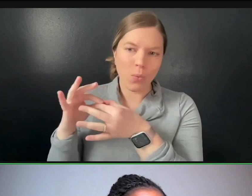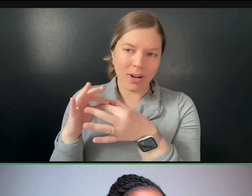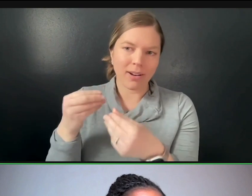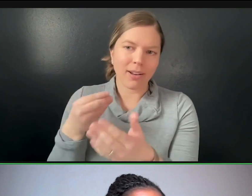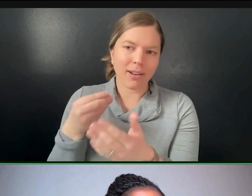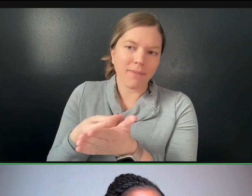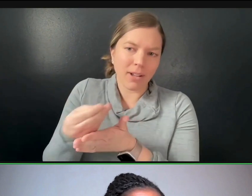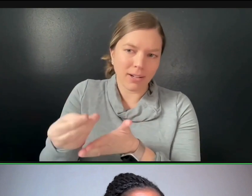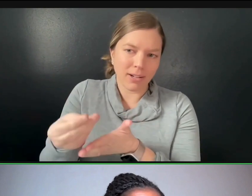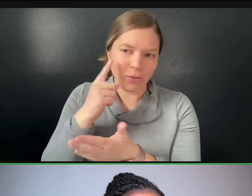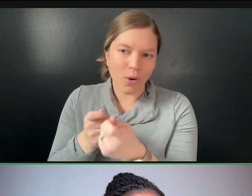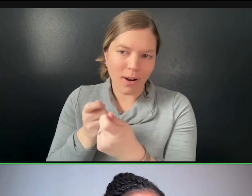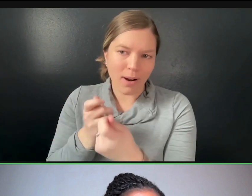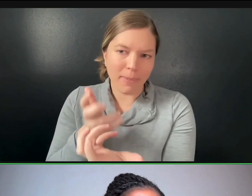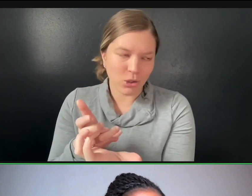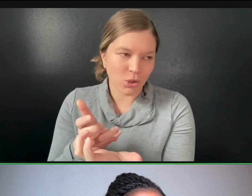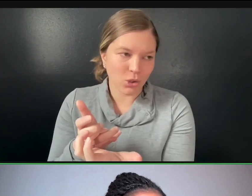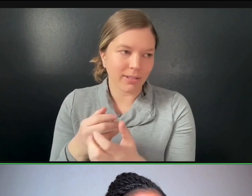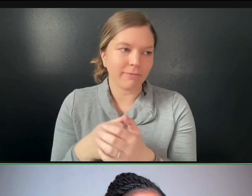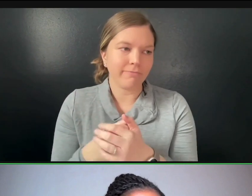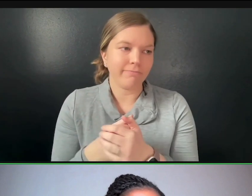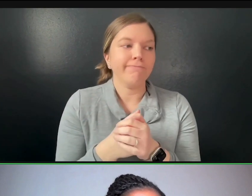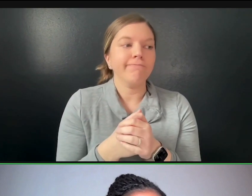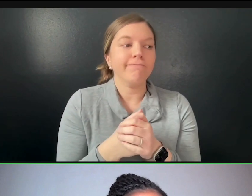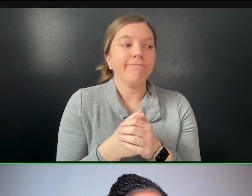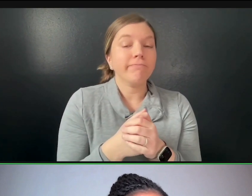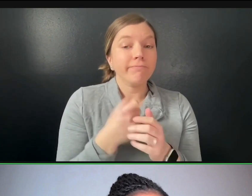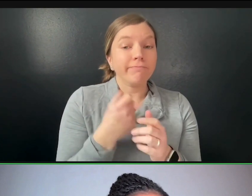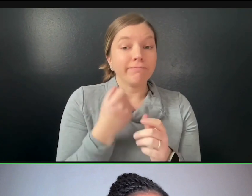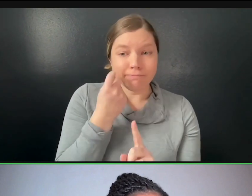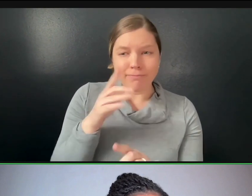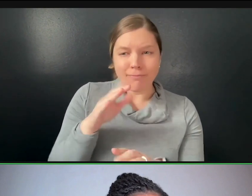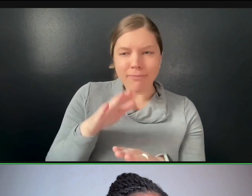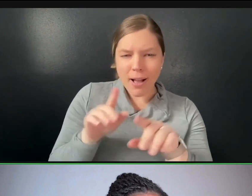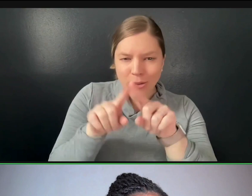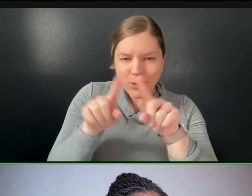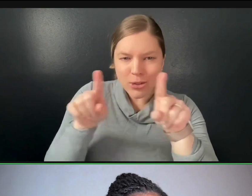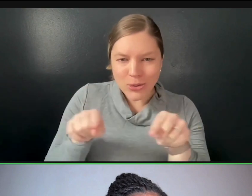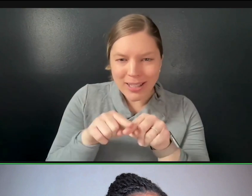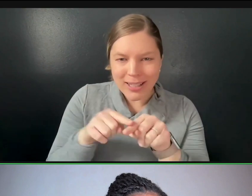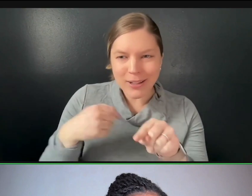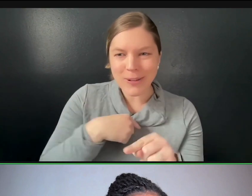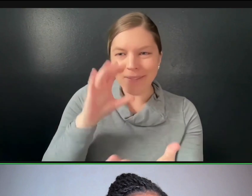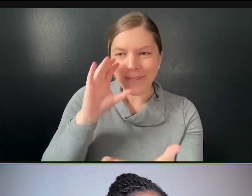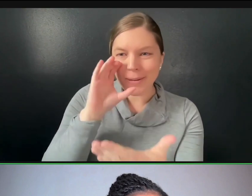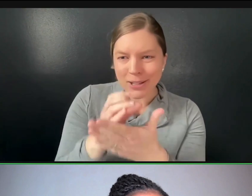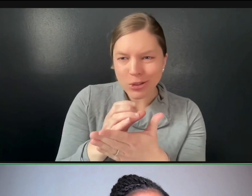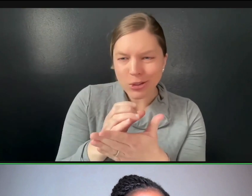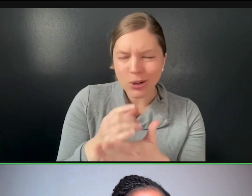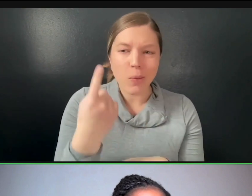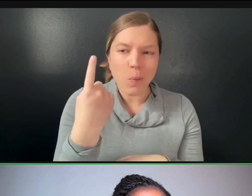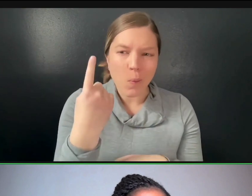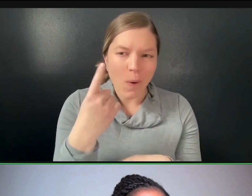be on the host for their graduation to provide those accommodations.